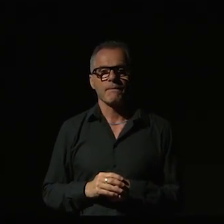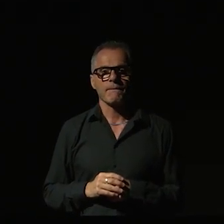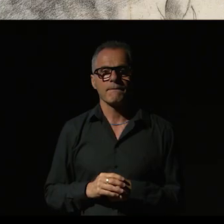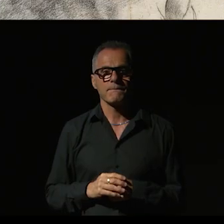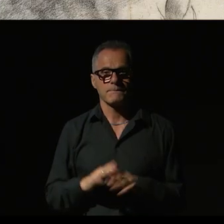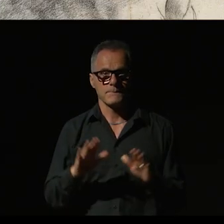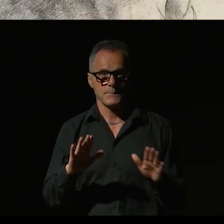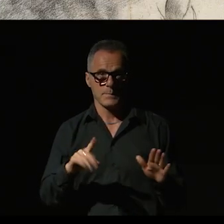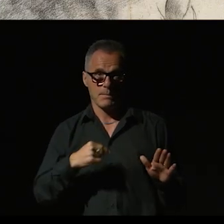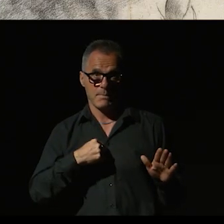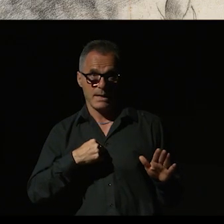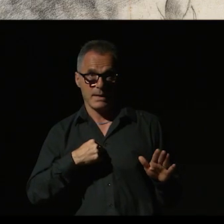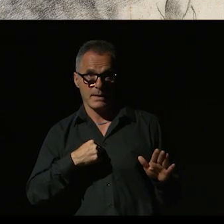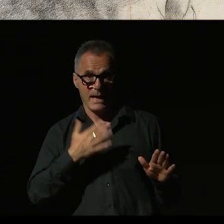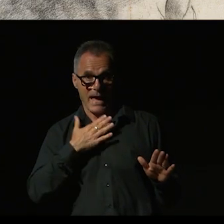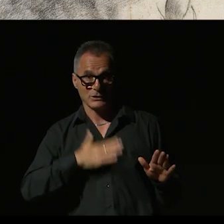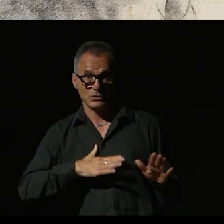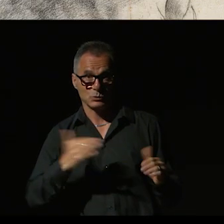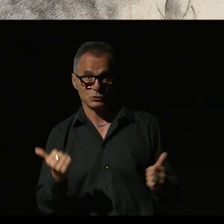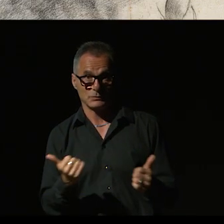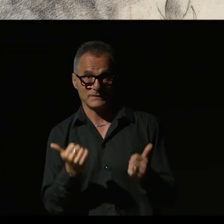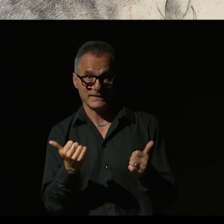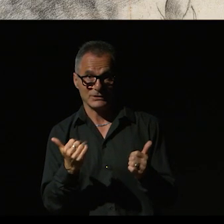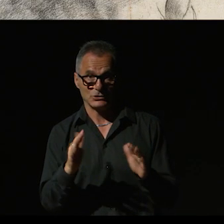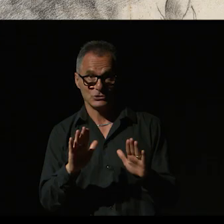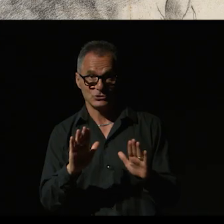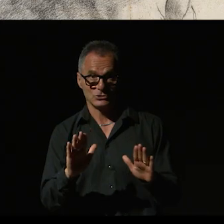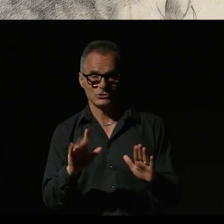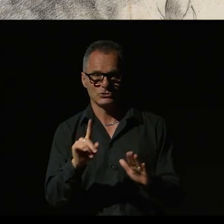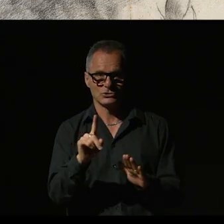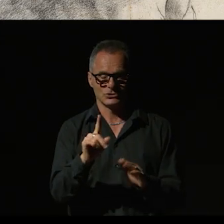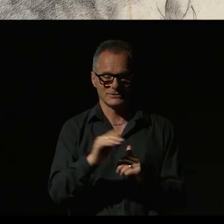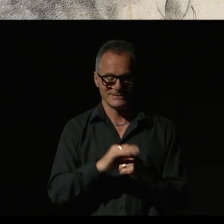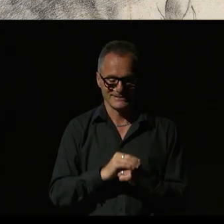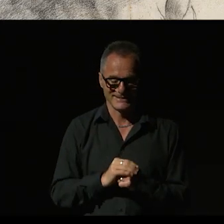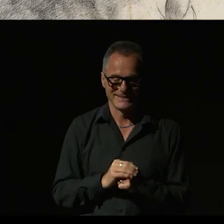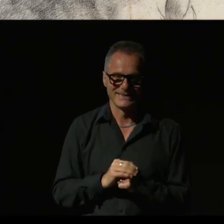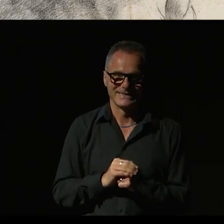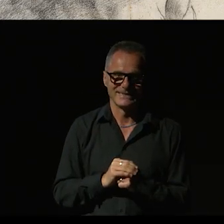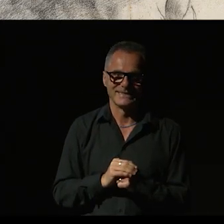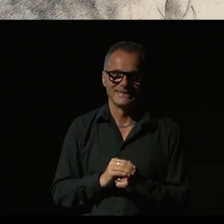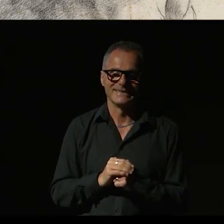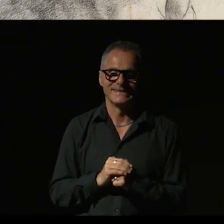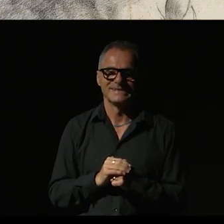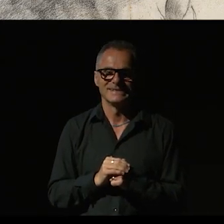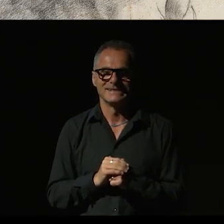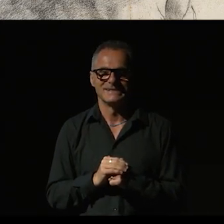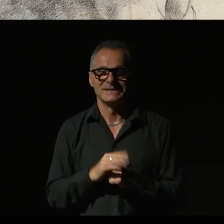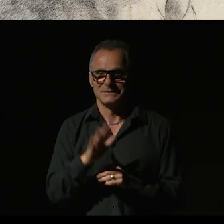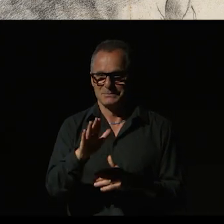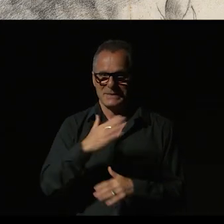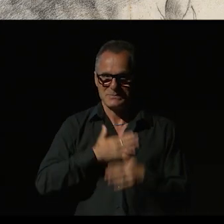I just want to end this very dense talk, not to overstretch your patience with this,